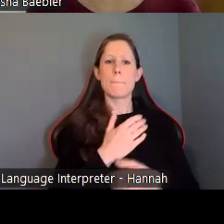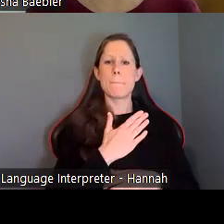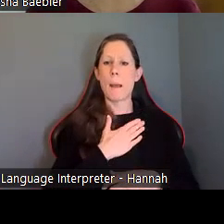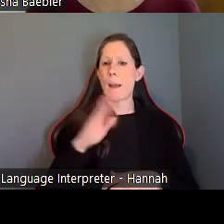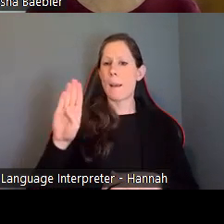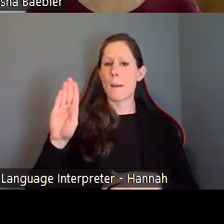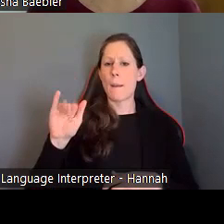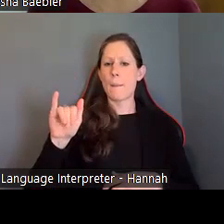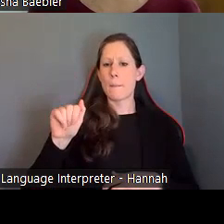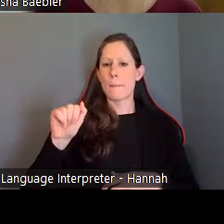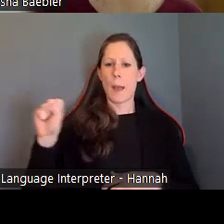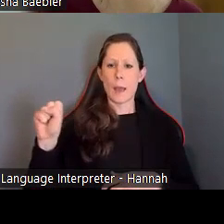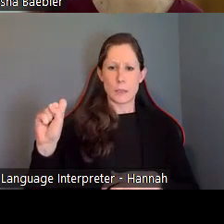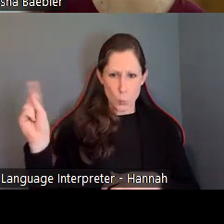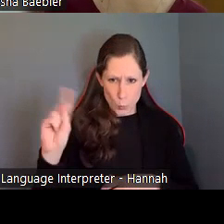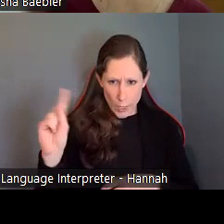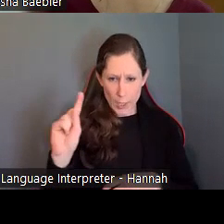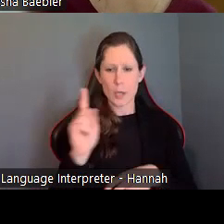influencing the work that I do?